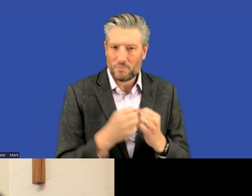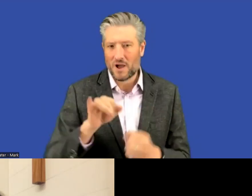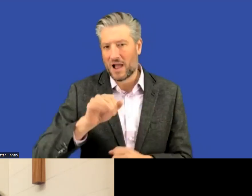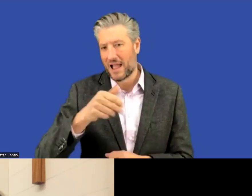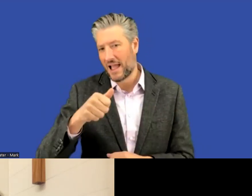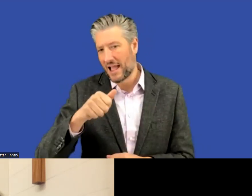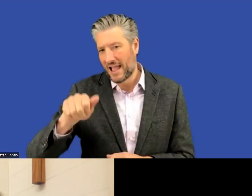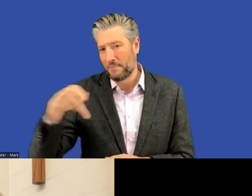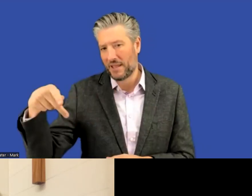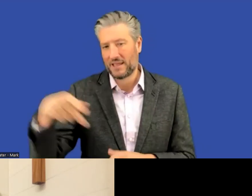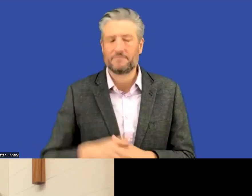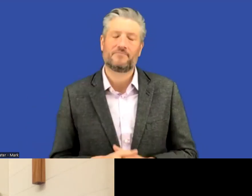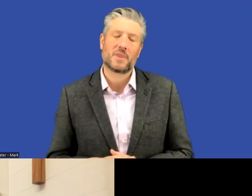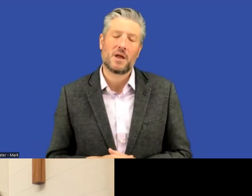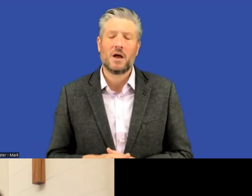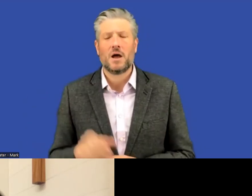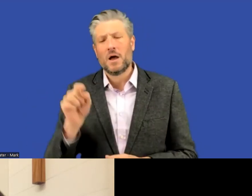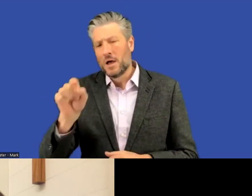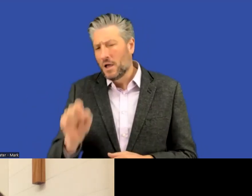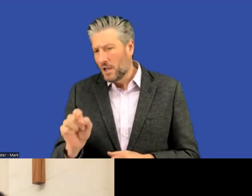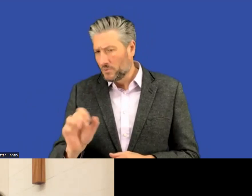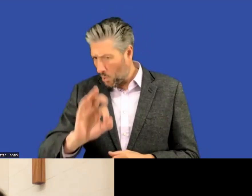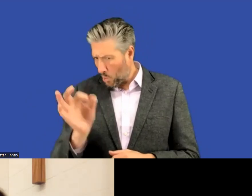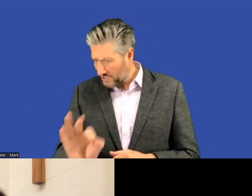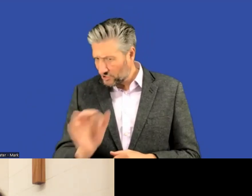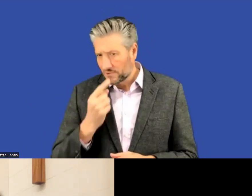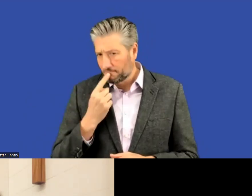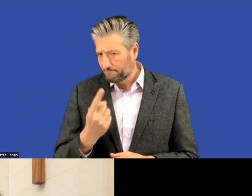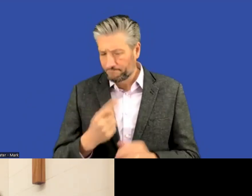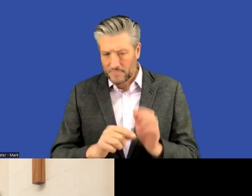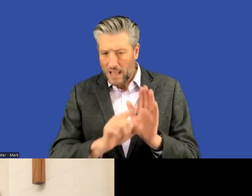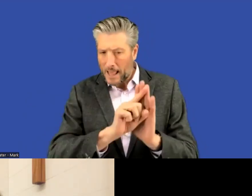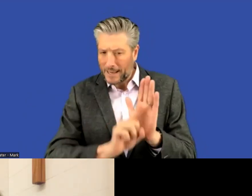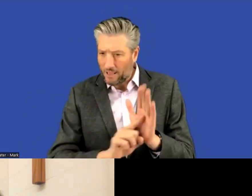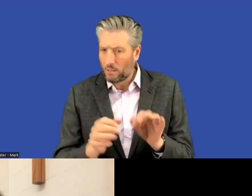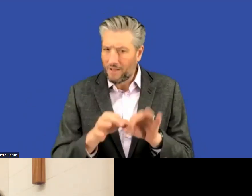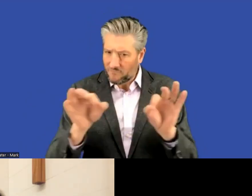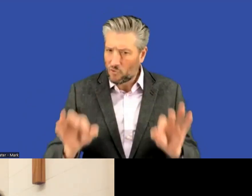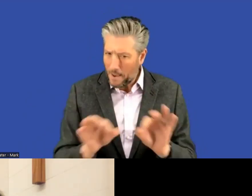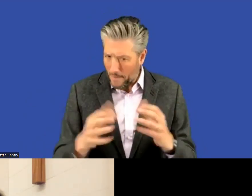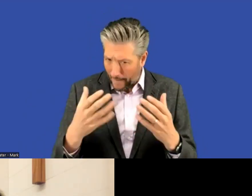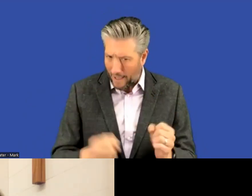As the legal framework is there in principle, in France, I guess, could a legal challenge be successful?